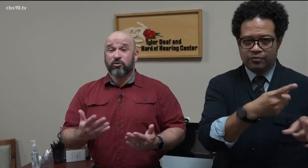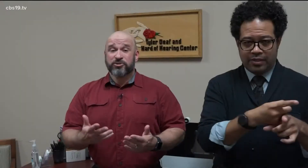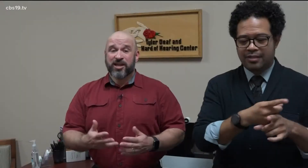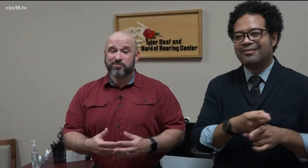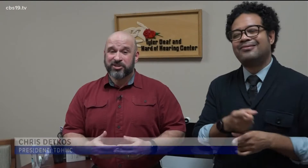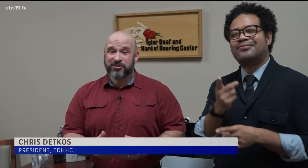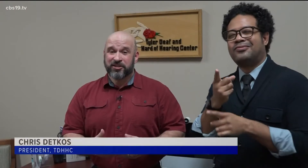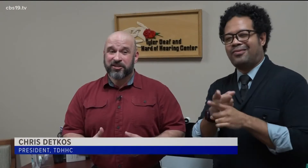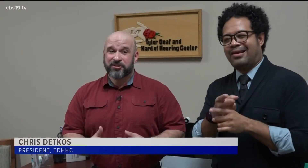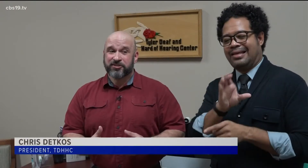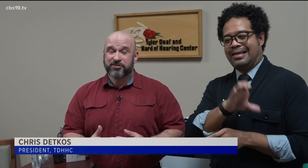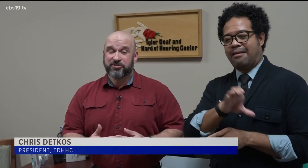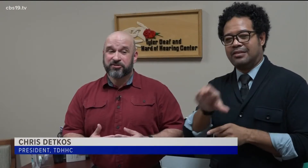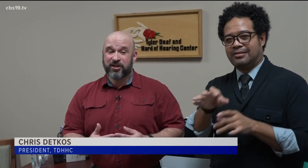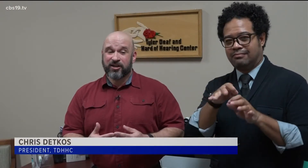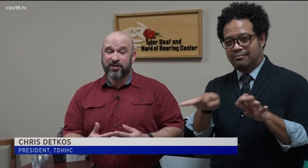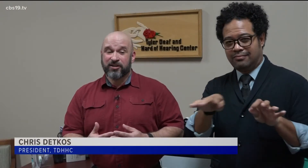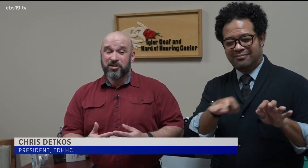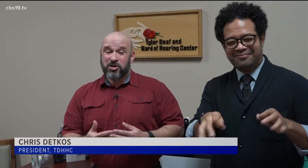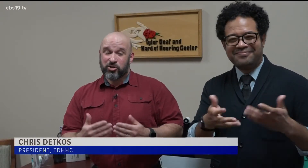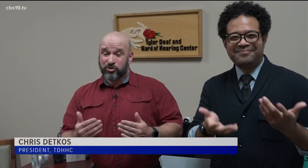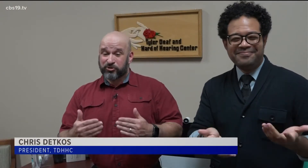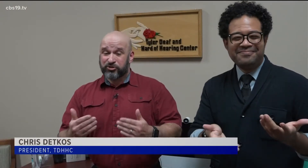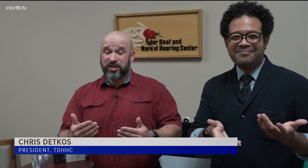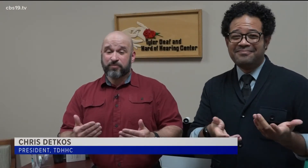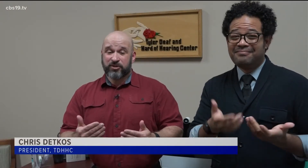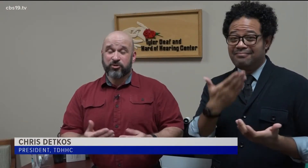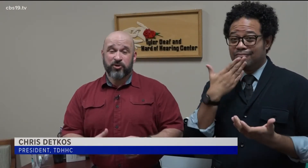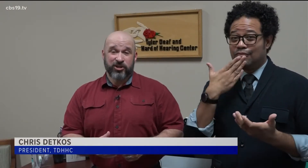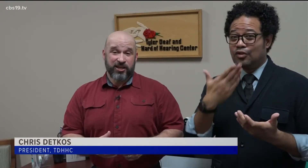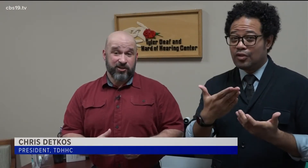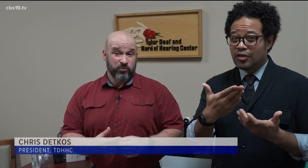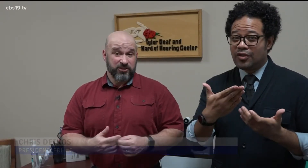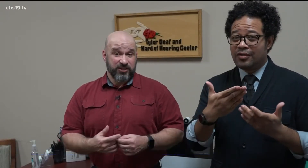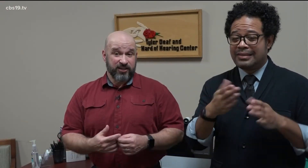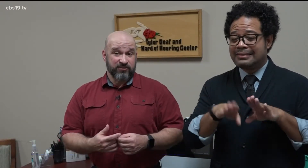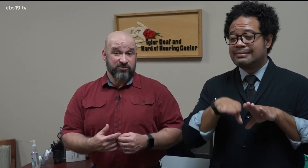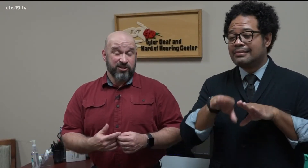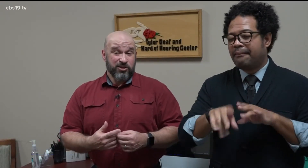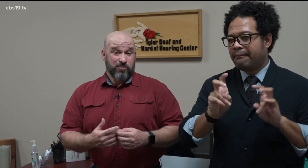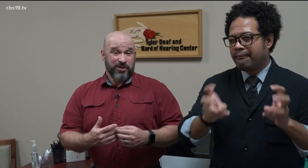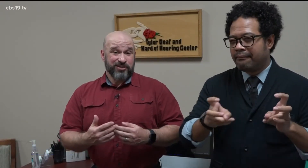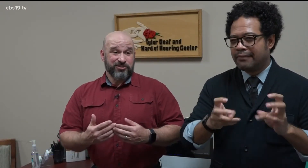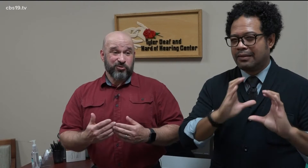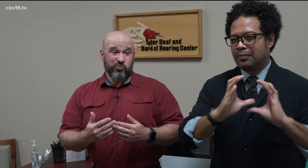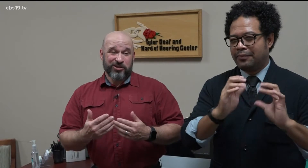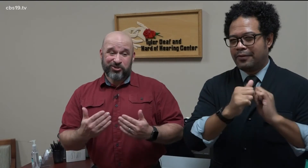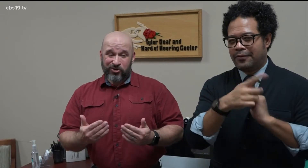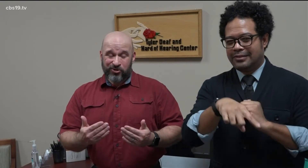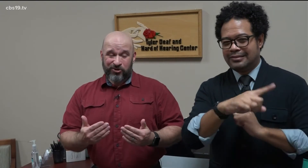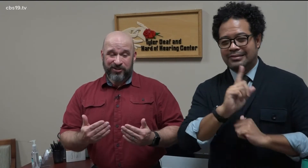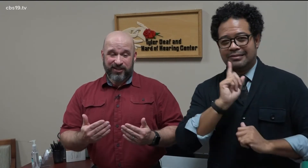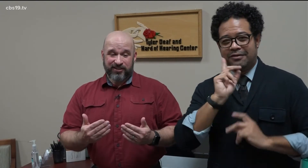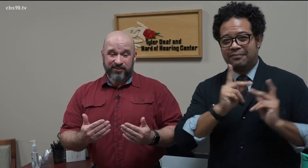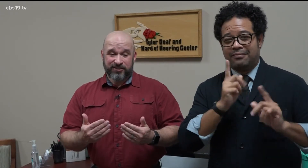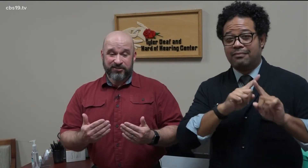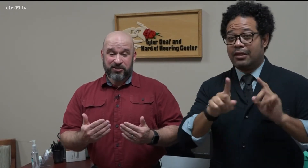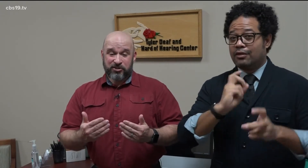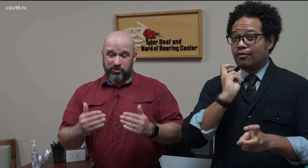Closed caption is a good step in communicating with the deaf, but what's hard is to be able to